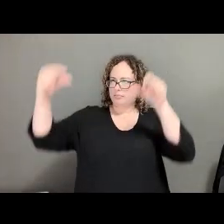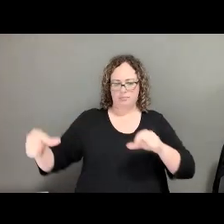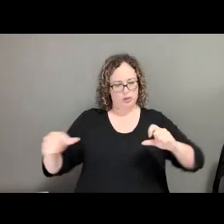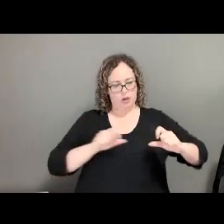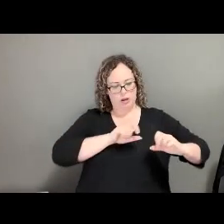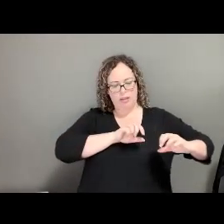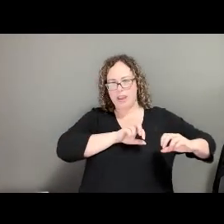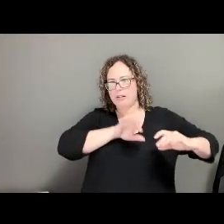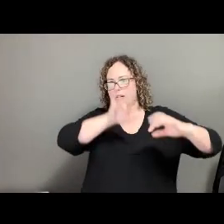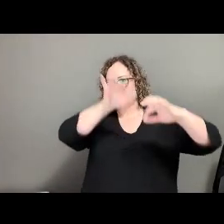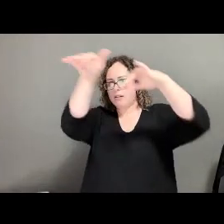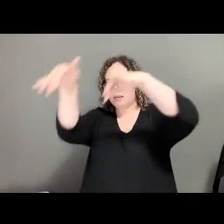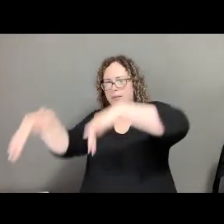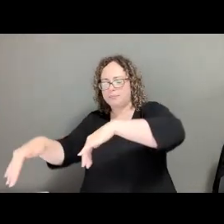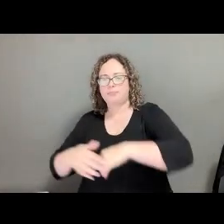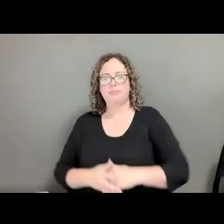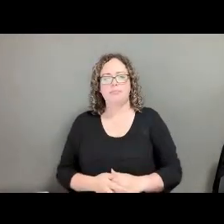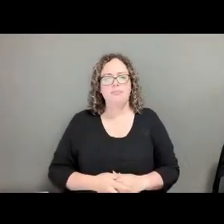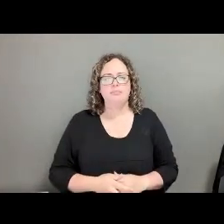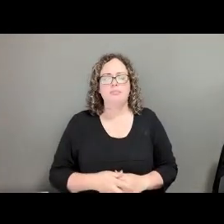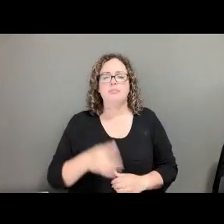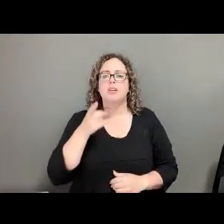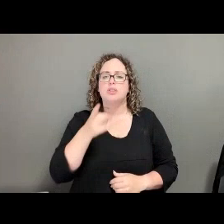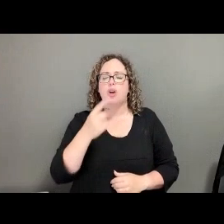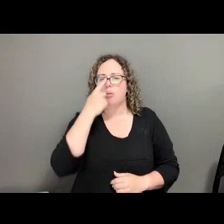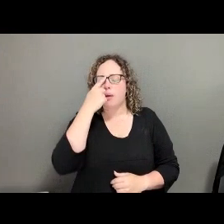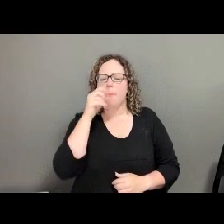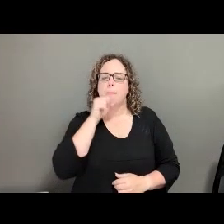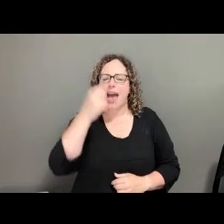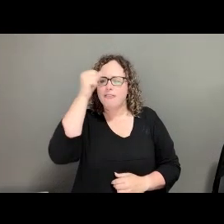visited Christmas Island and co-wrote this red crab migration,